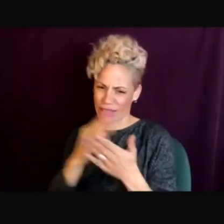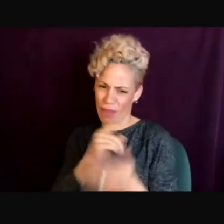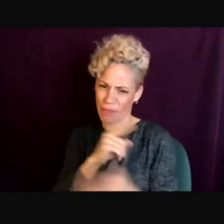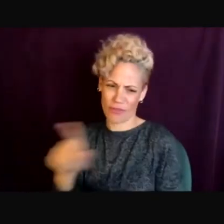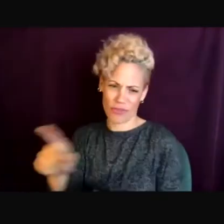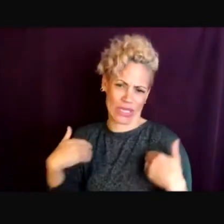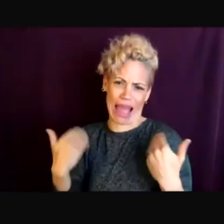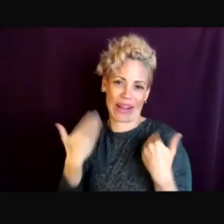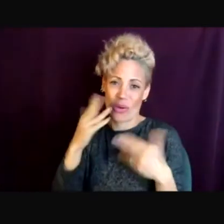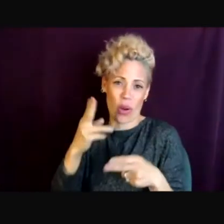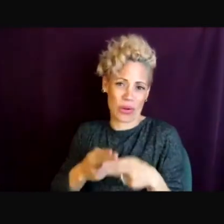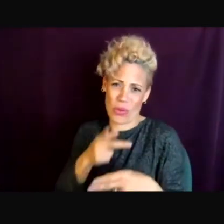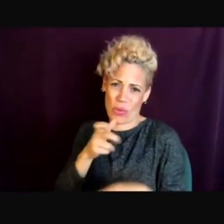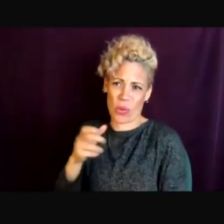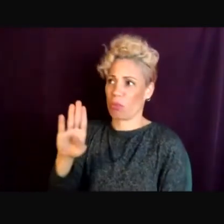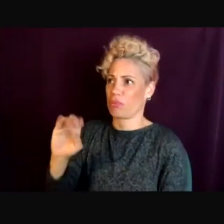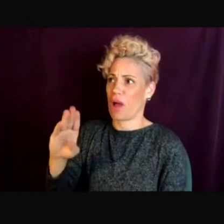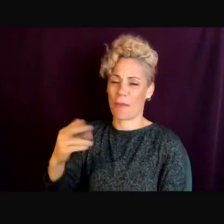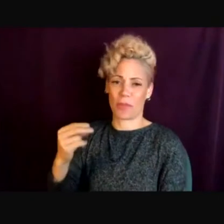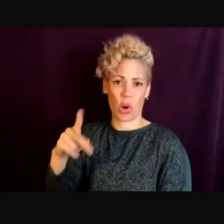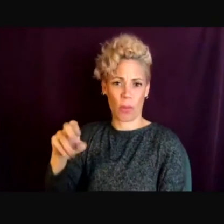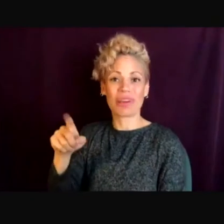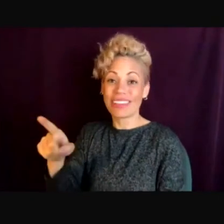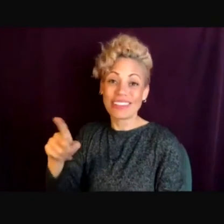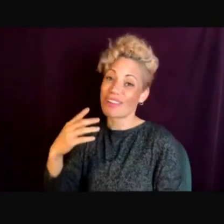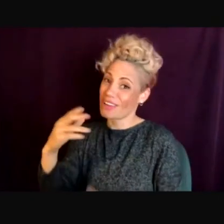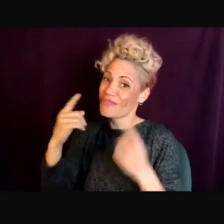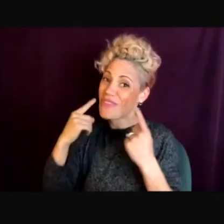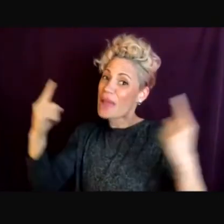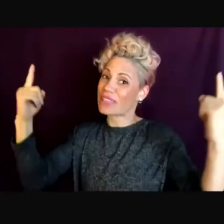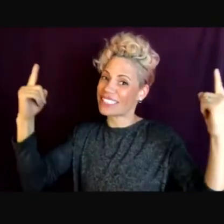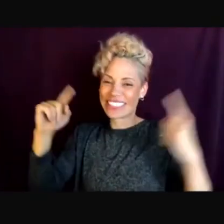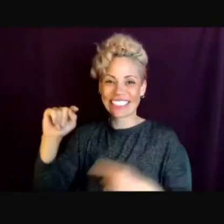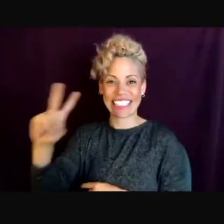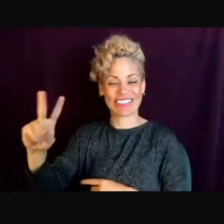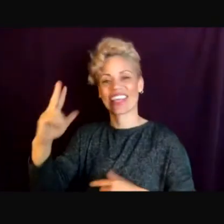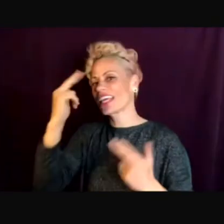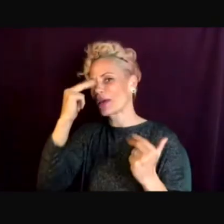very famous TV comedian in Los Angeles.